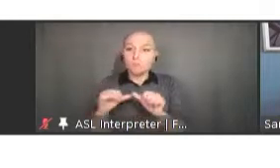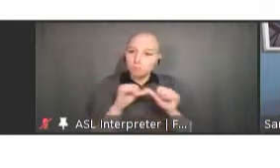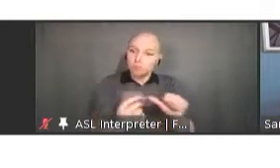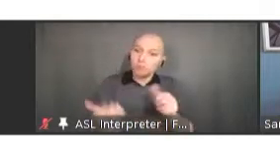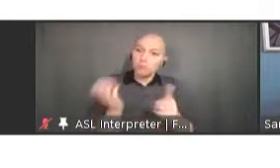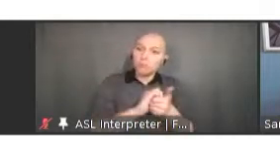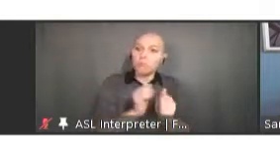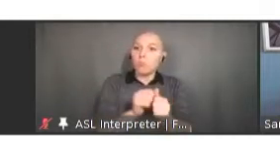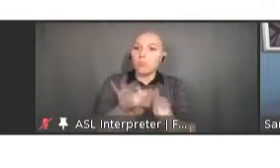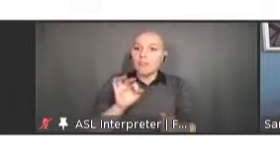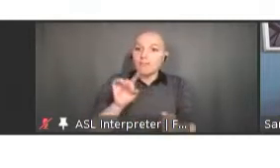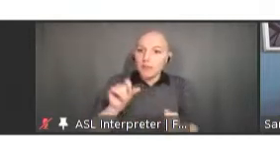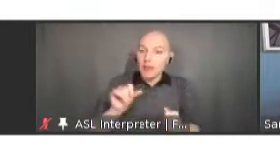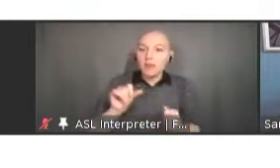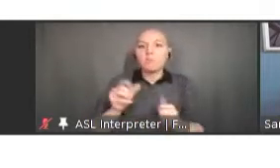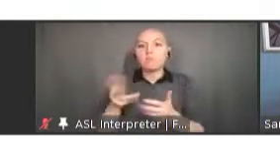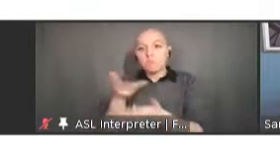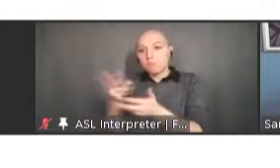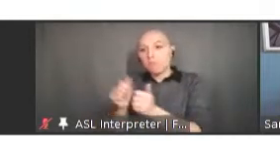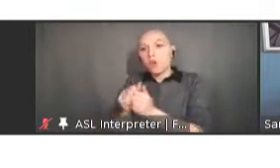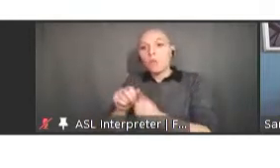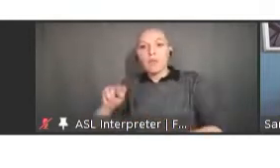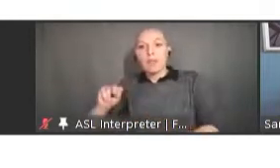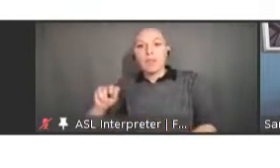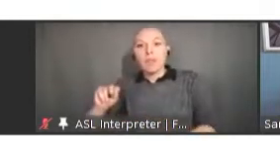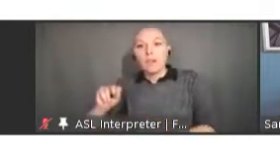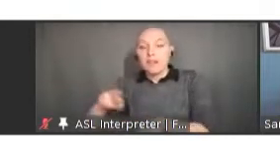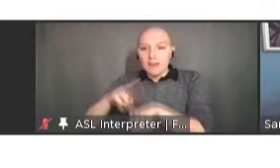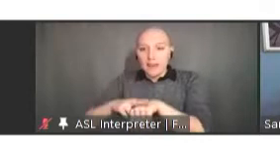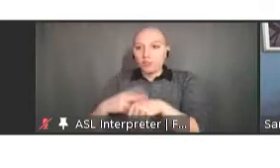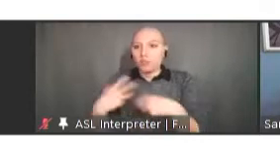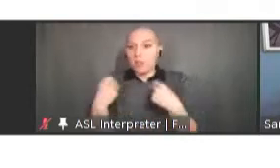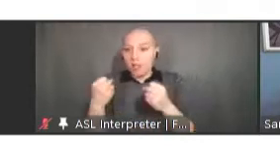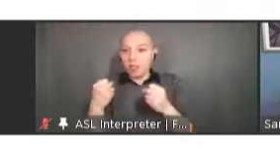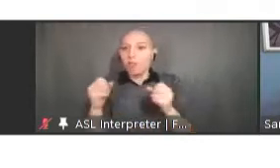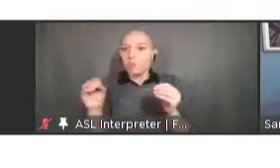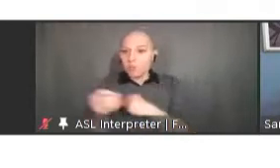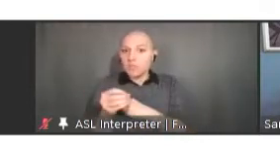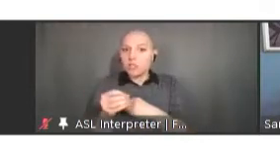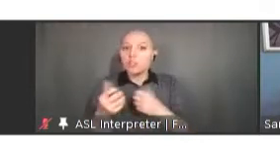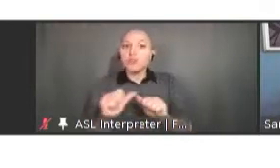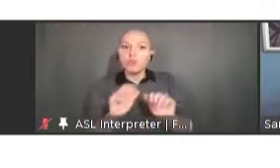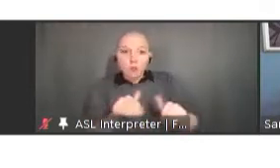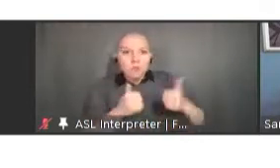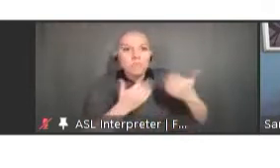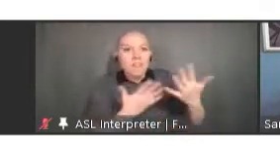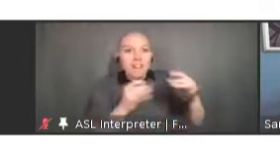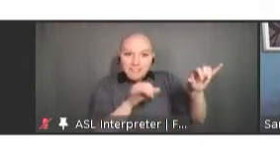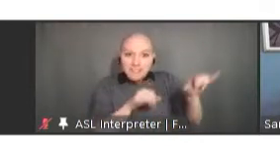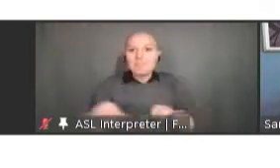Organization to develop and deploy a serology standard to the community. Now on April 2020,